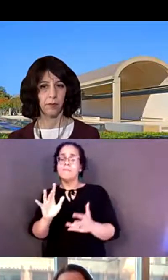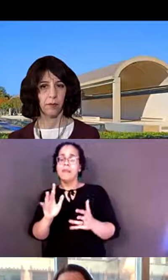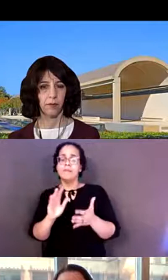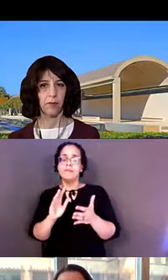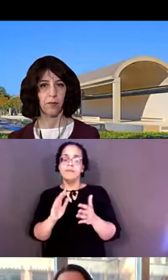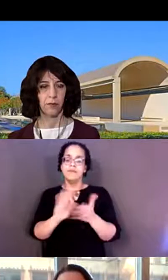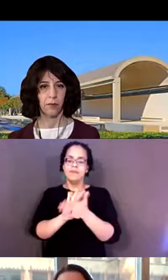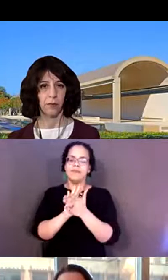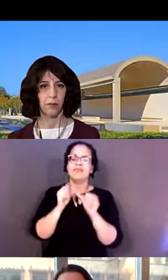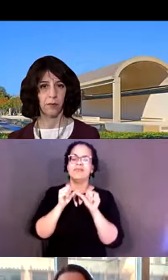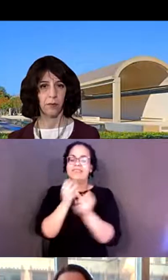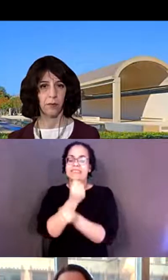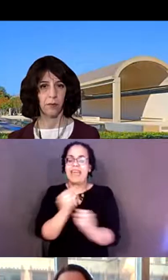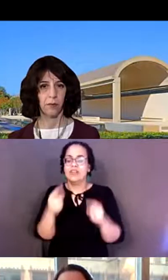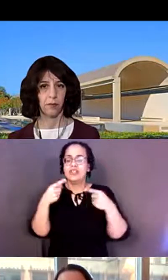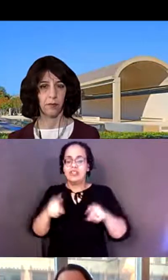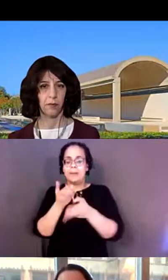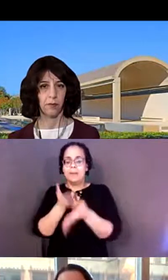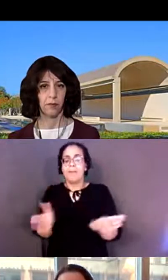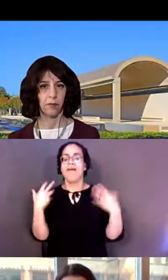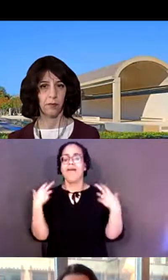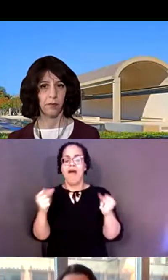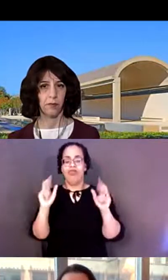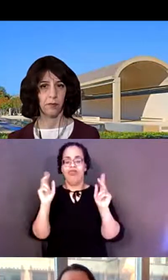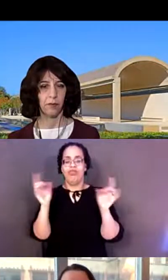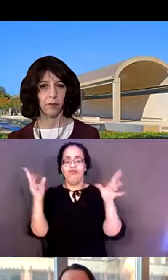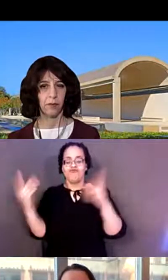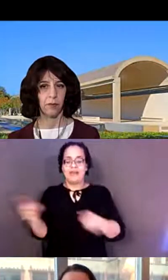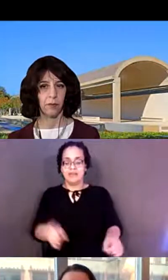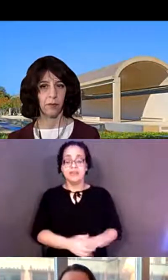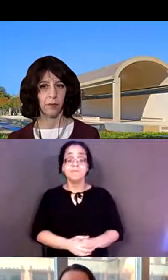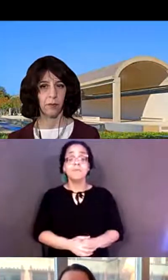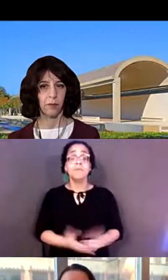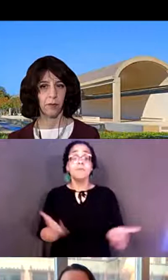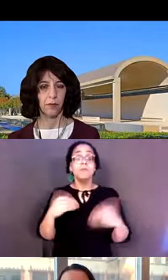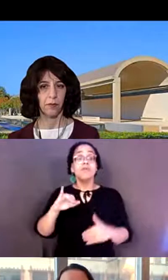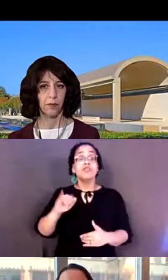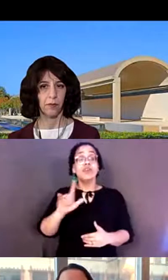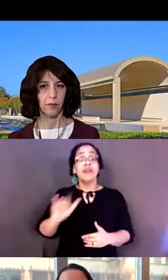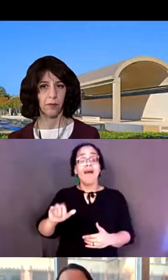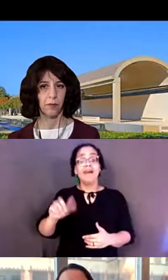And in response, in July of 2020